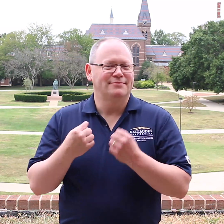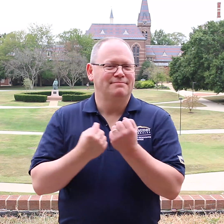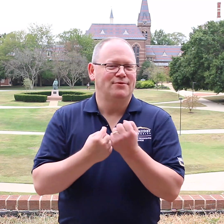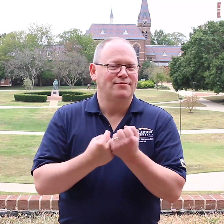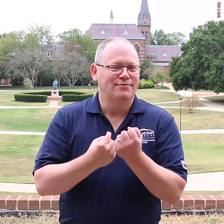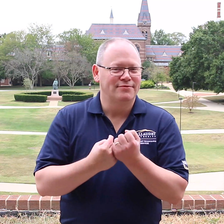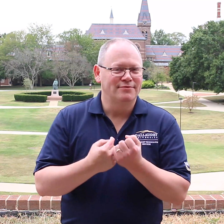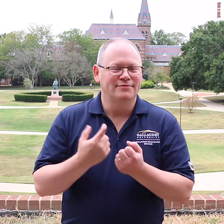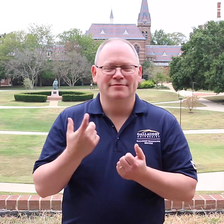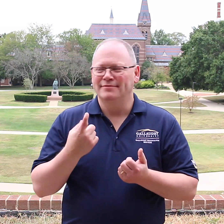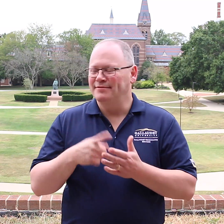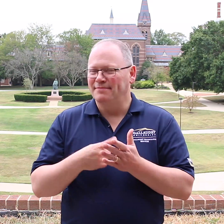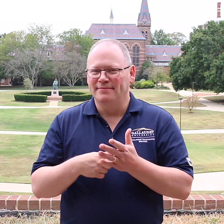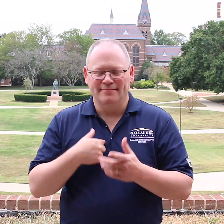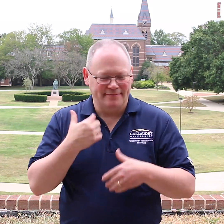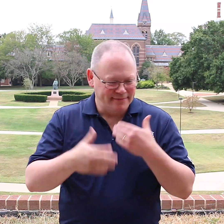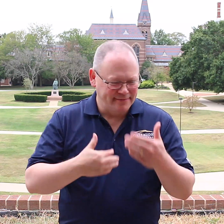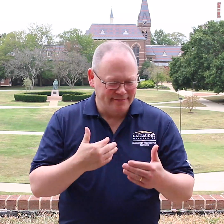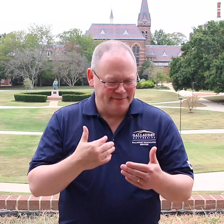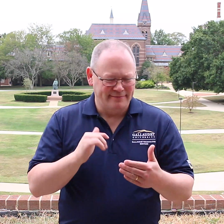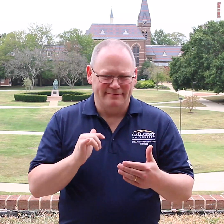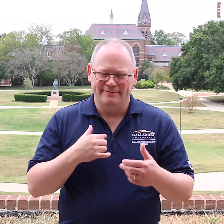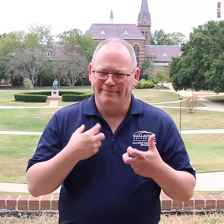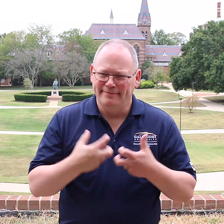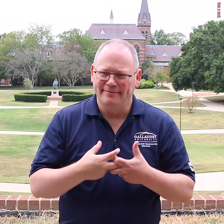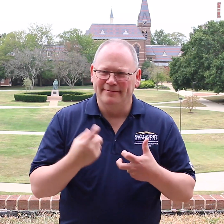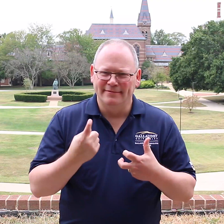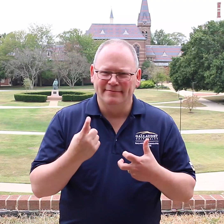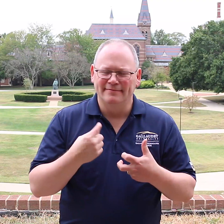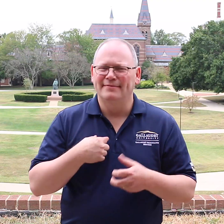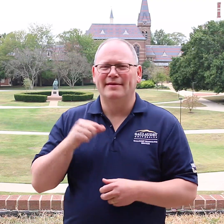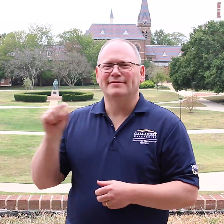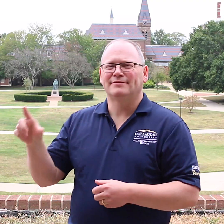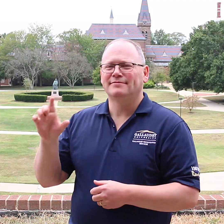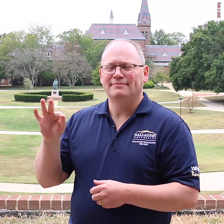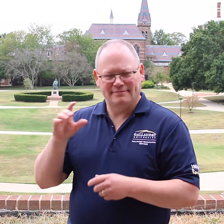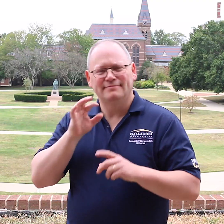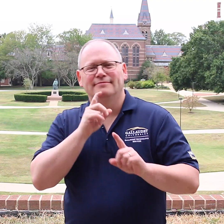I feel like just in time support. Sometimes we're moving forward and a problem comes up,